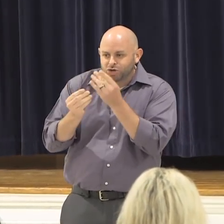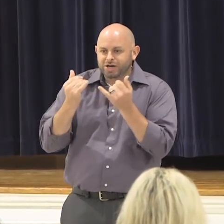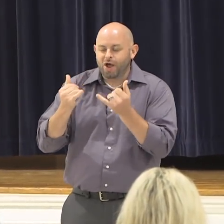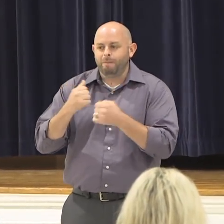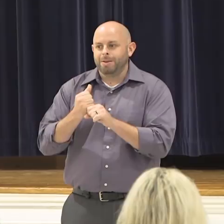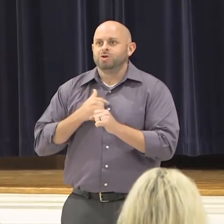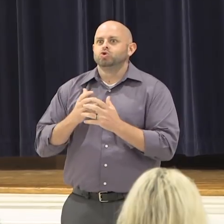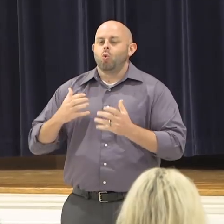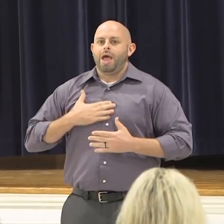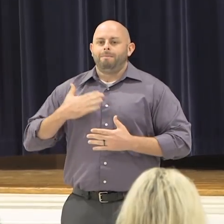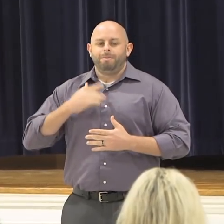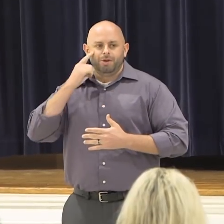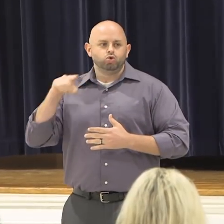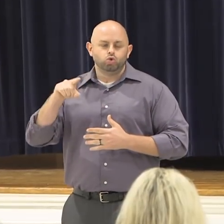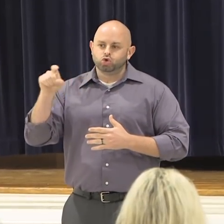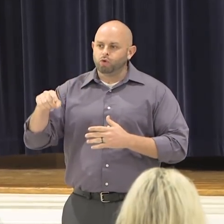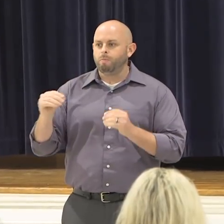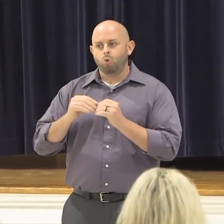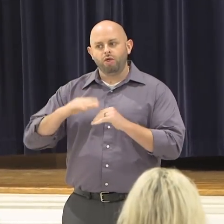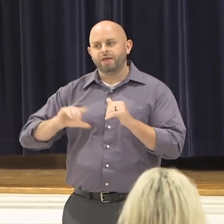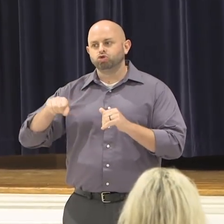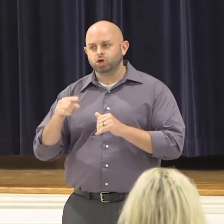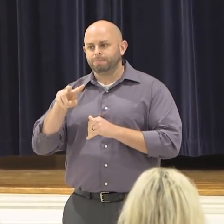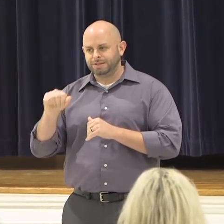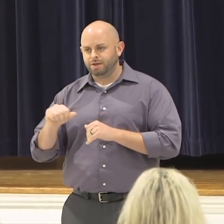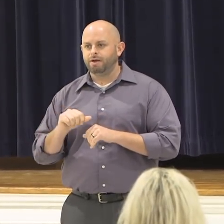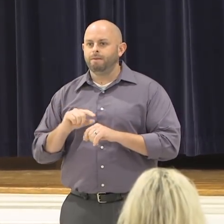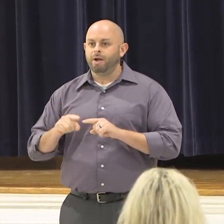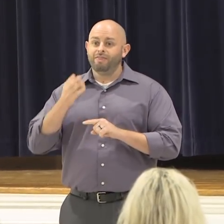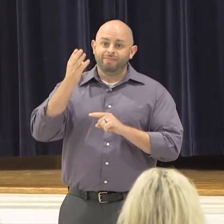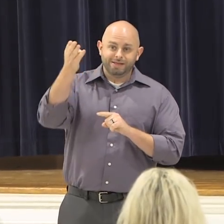because you deserve more than just pizza but this is what we can do and want to